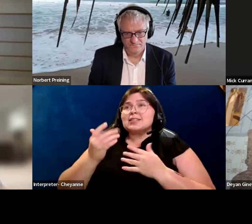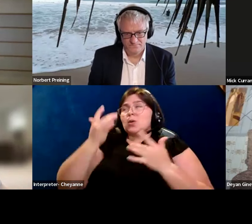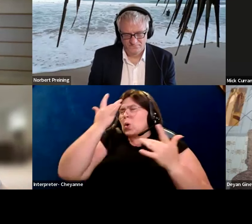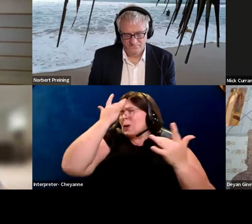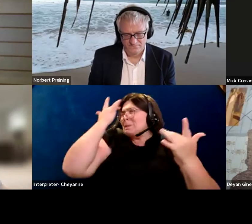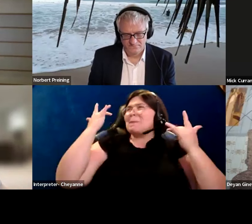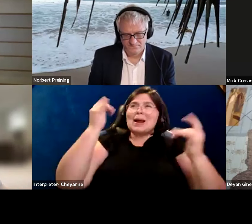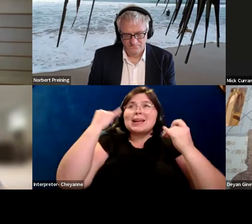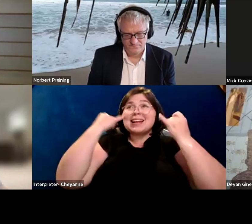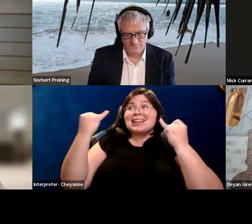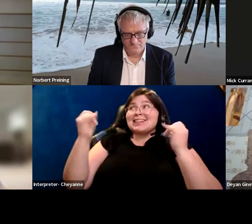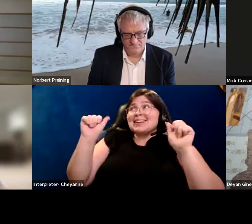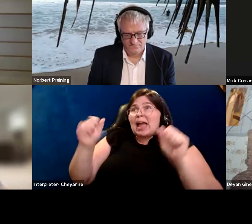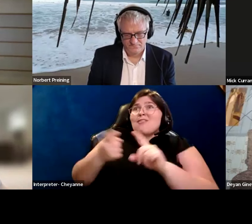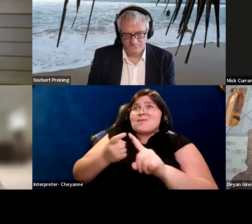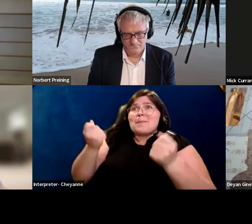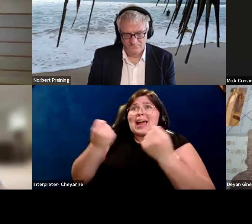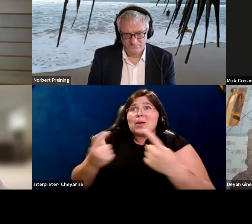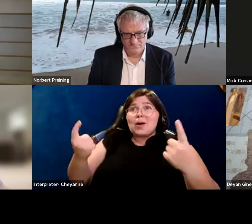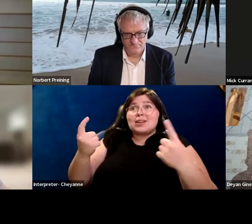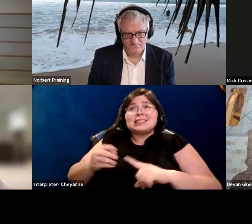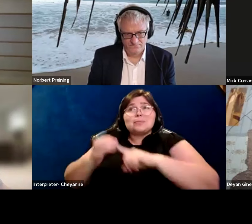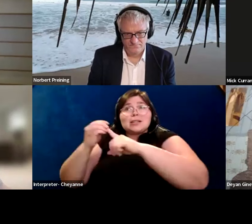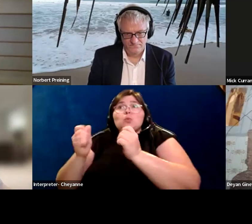even someone with a disability, of course, as long as they have a chance to be included.